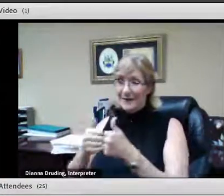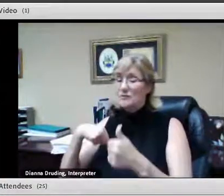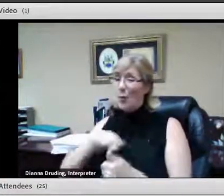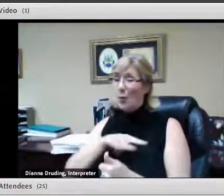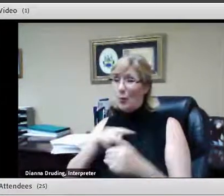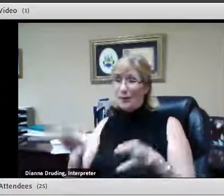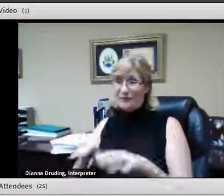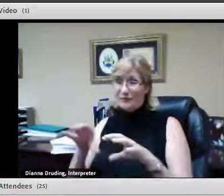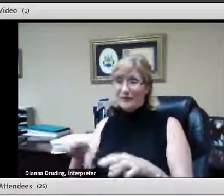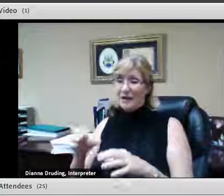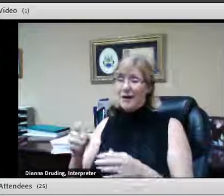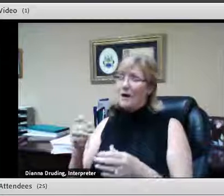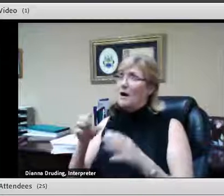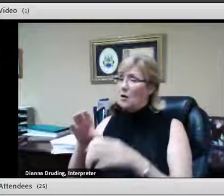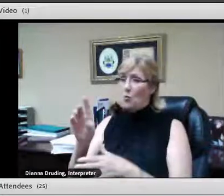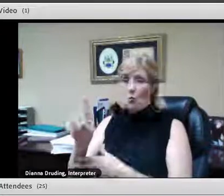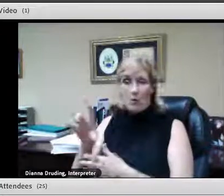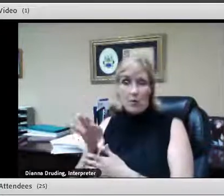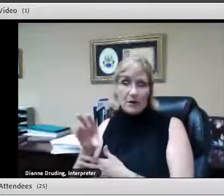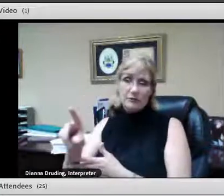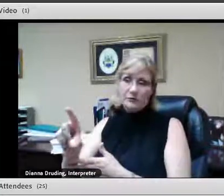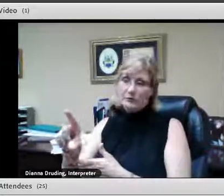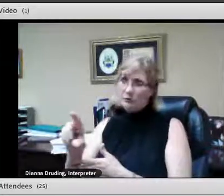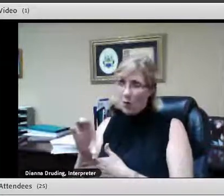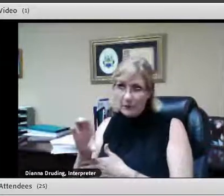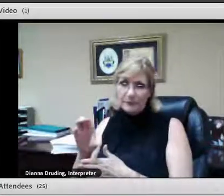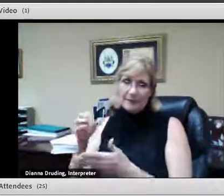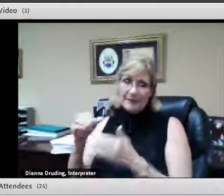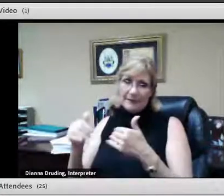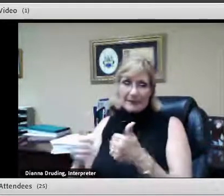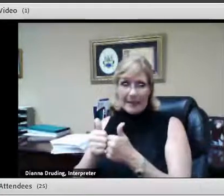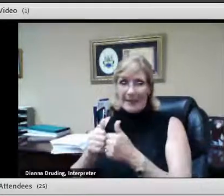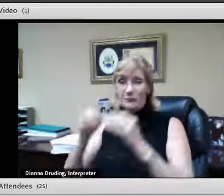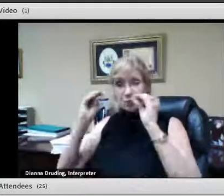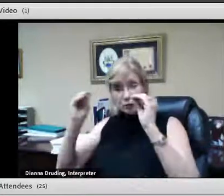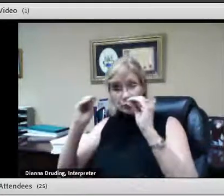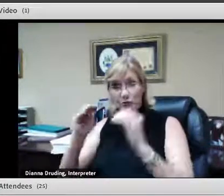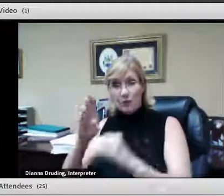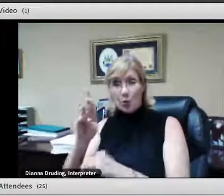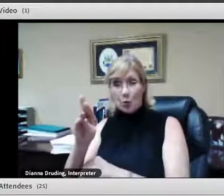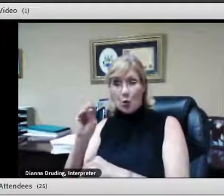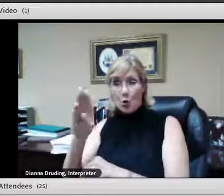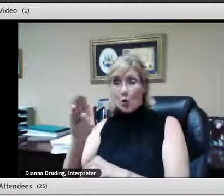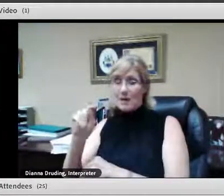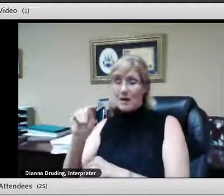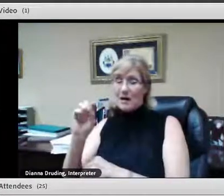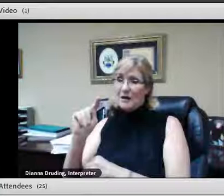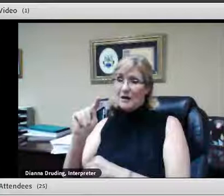using our robots, and it's one of the most effective ways to teach robotics and coding. Hilary: So, who's played with Ozobots before?